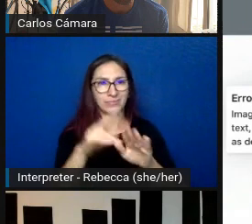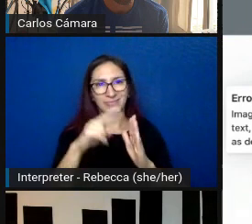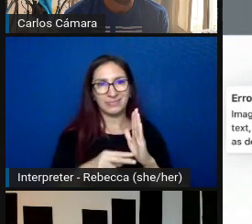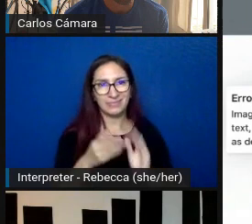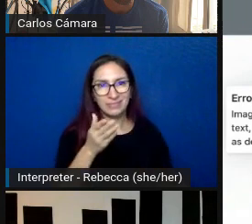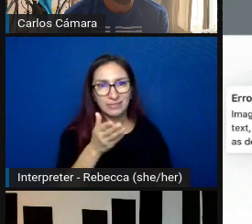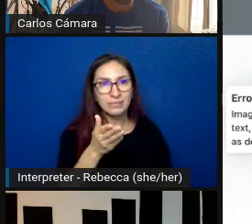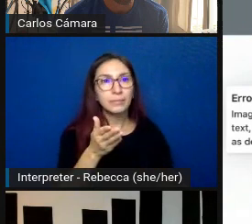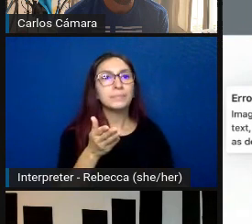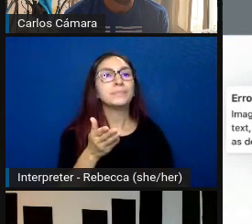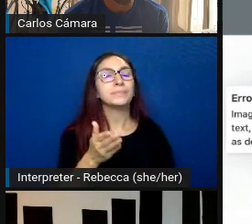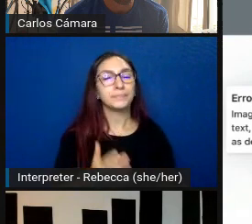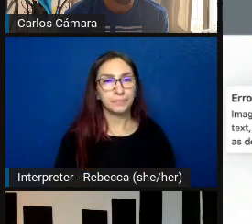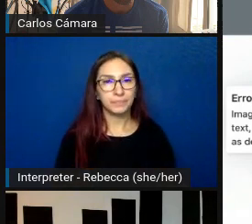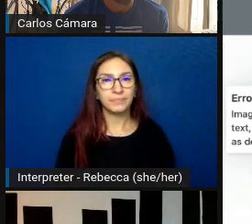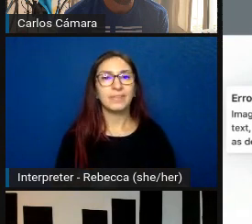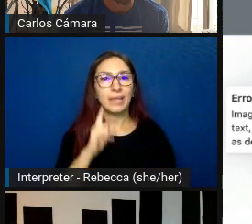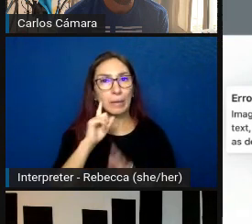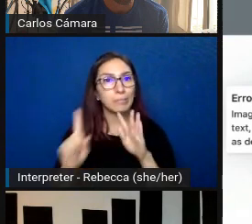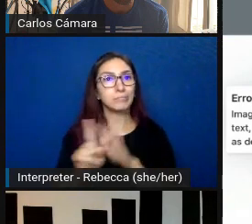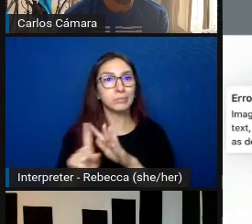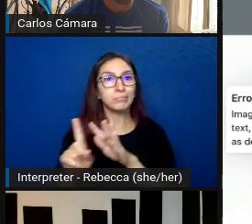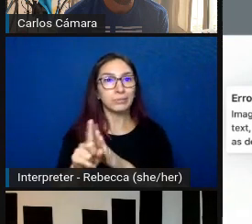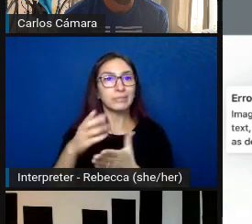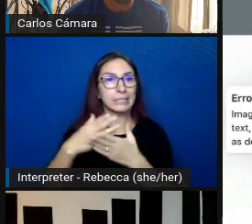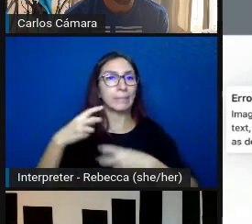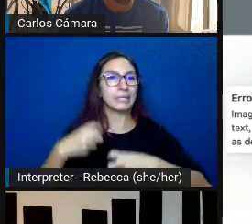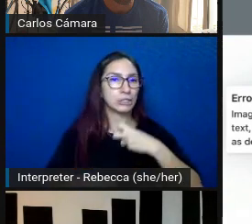Here are some issues. Let's check another one.